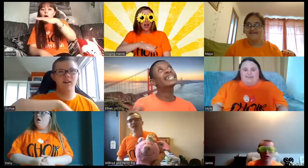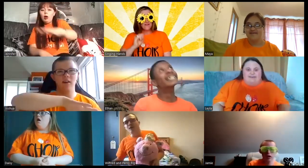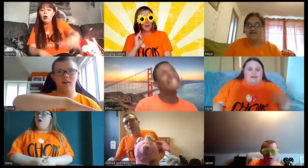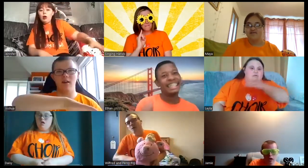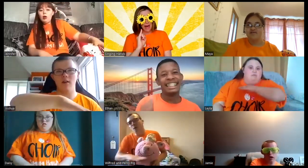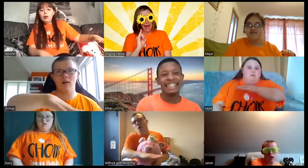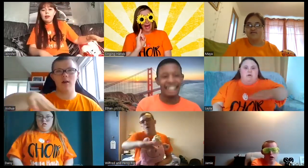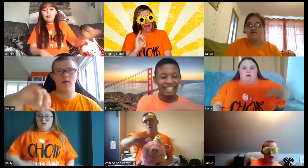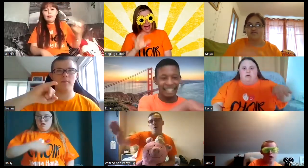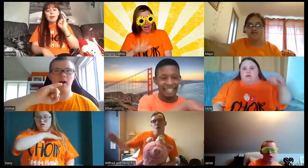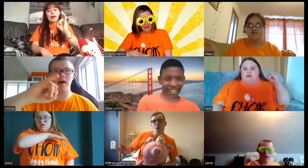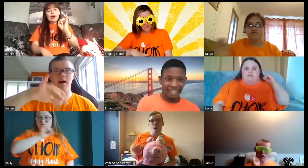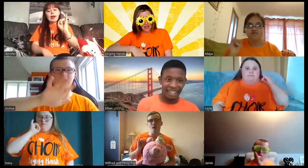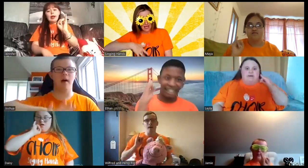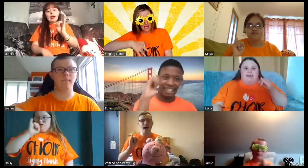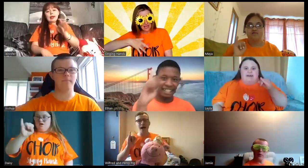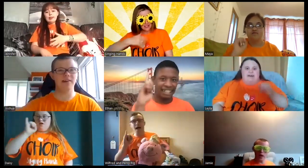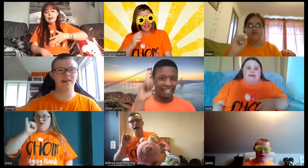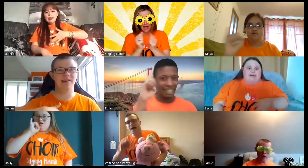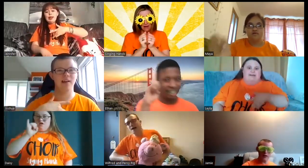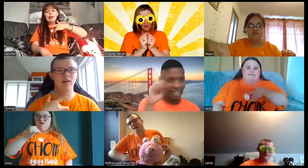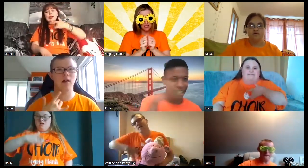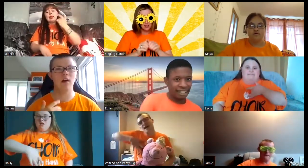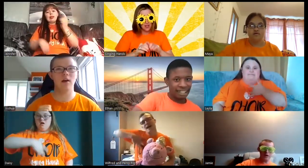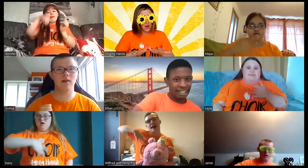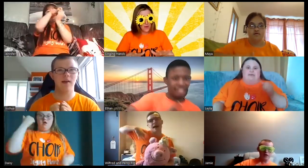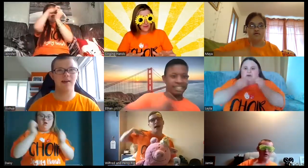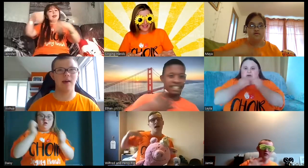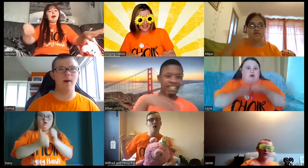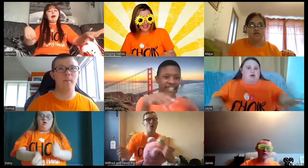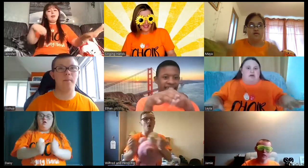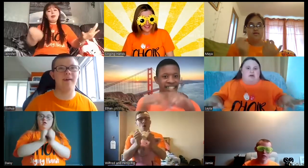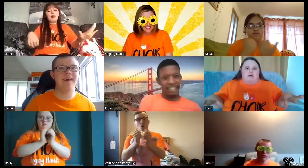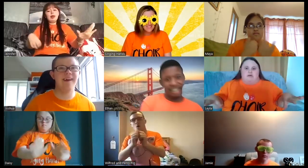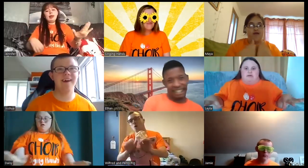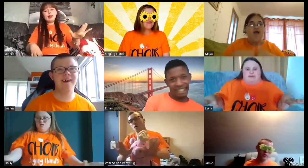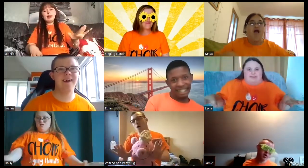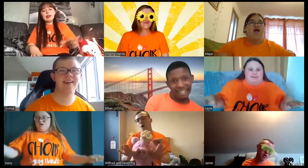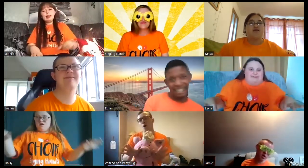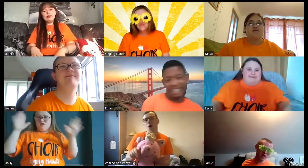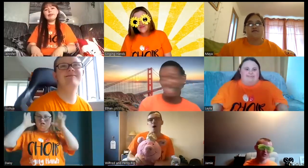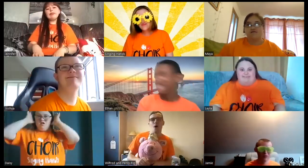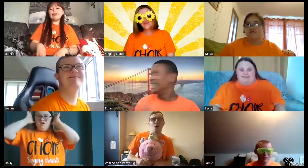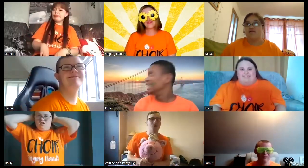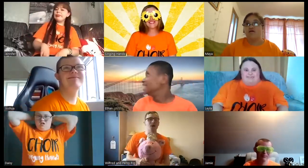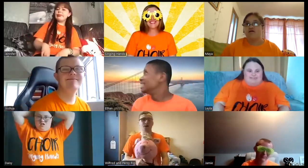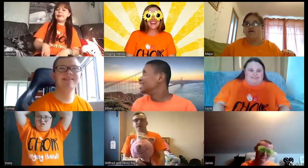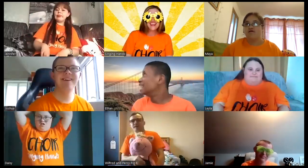All of the bad feelings have disappeared